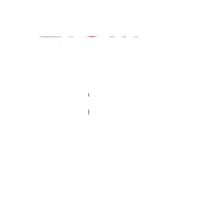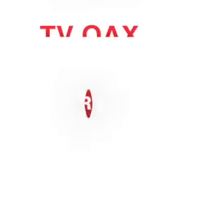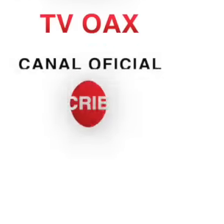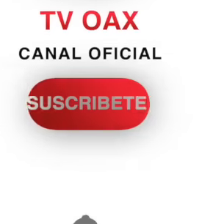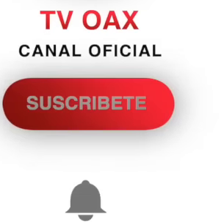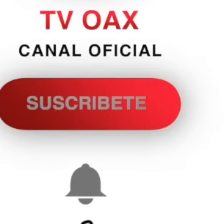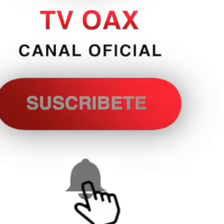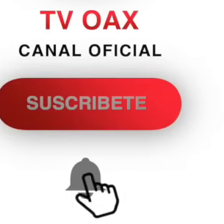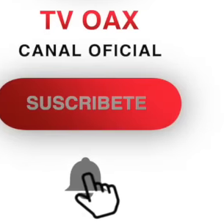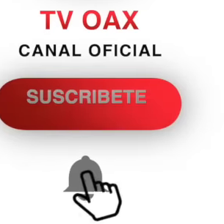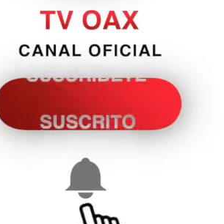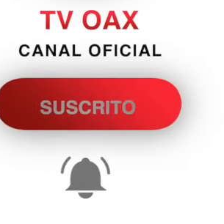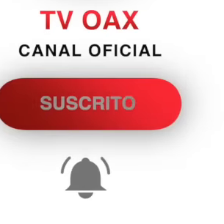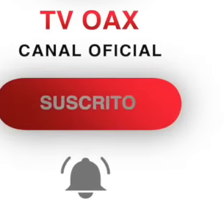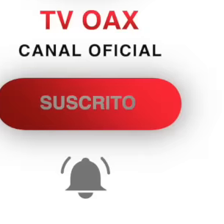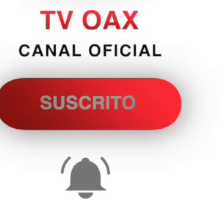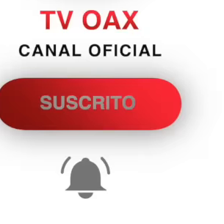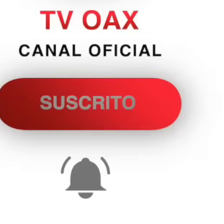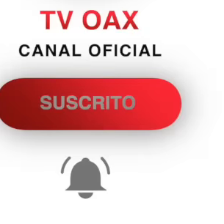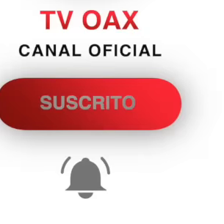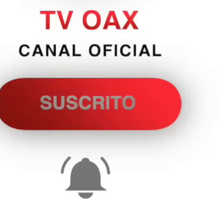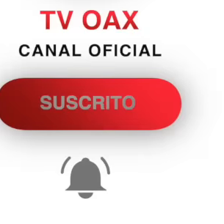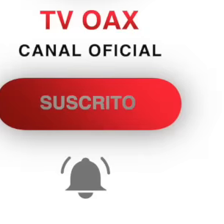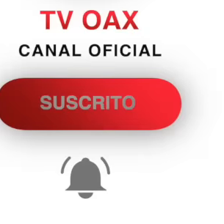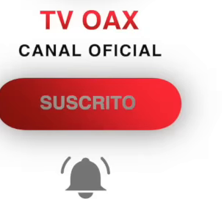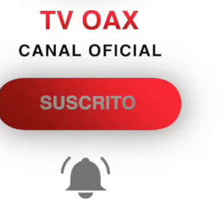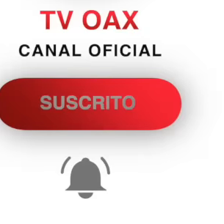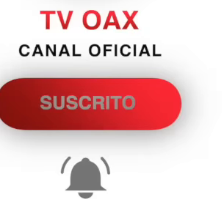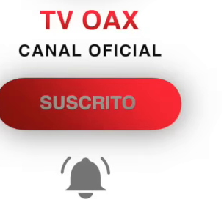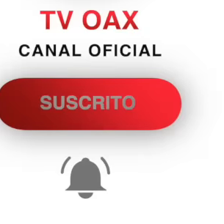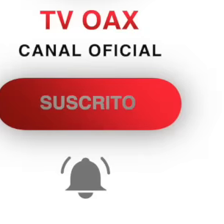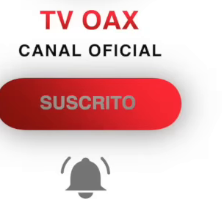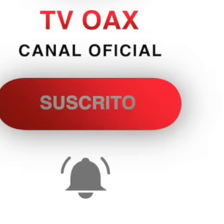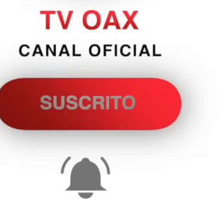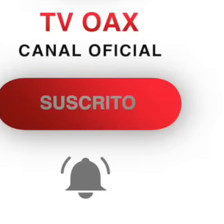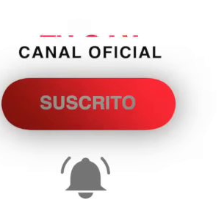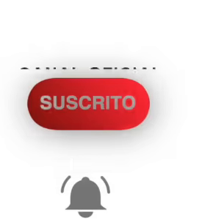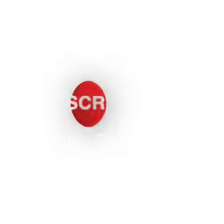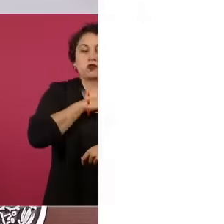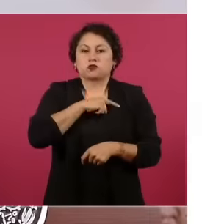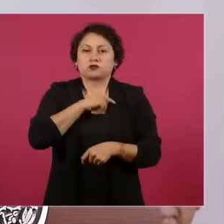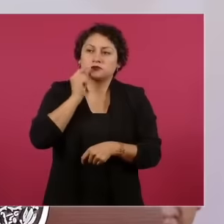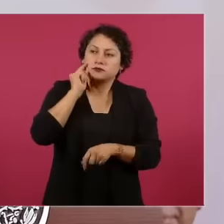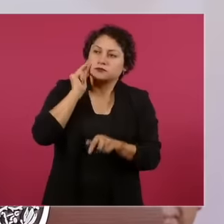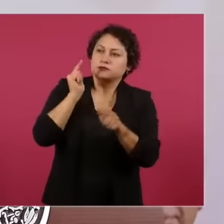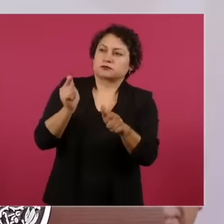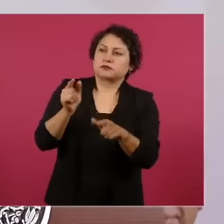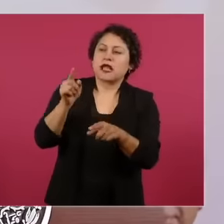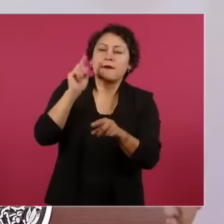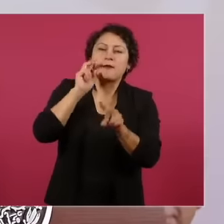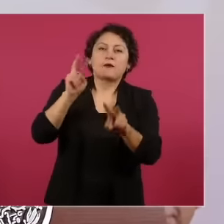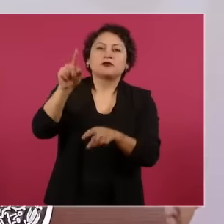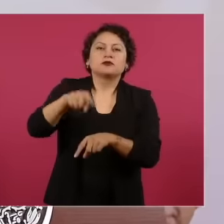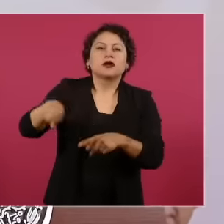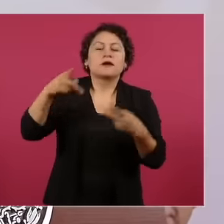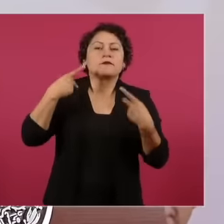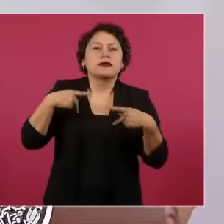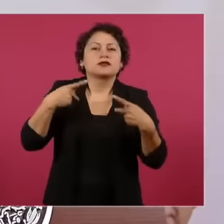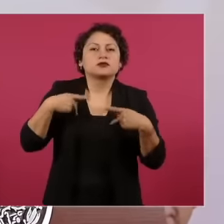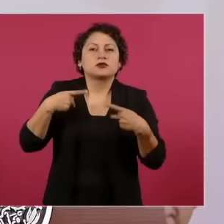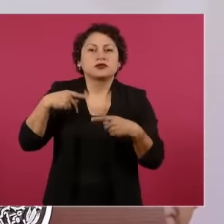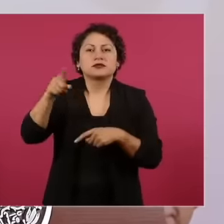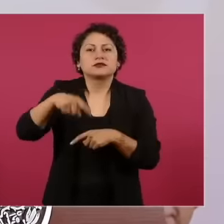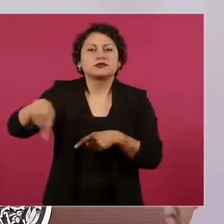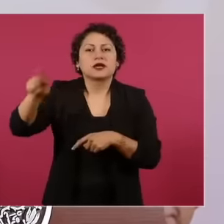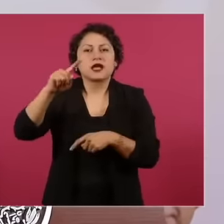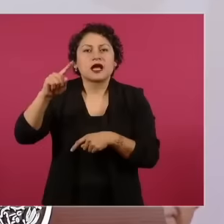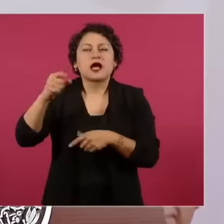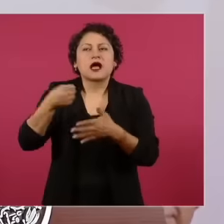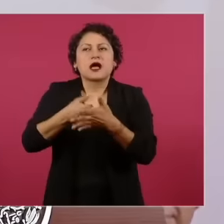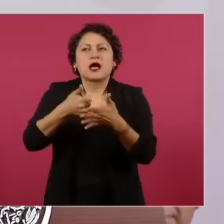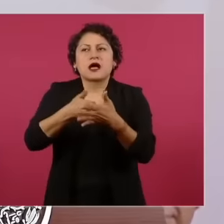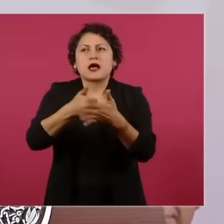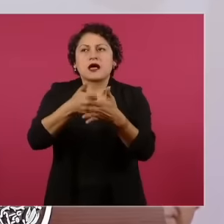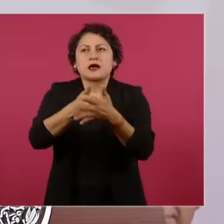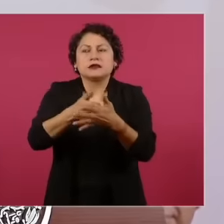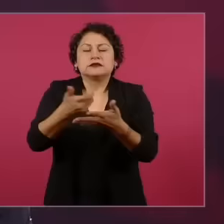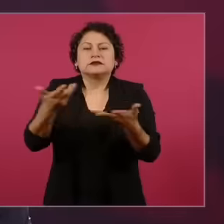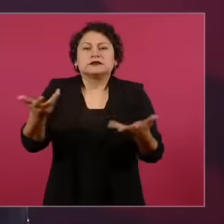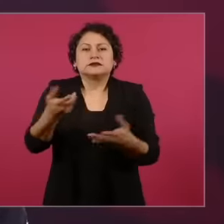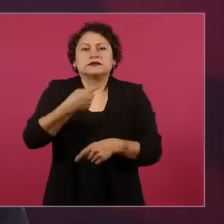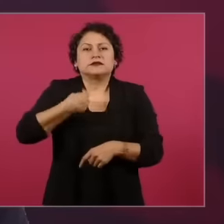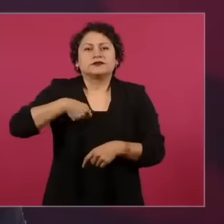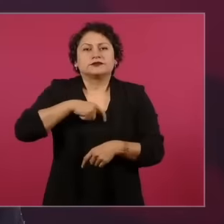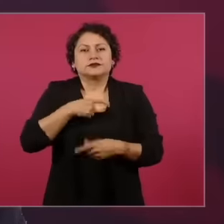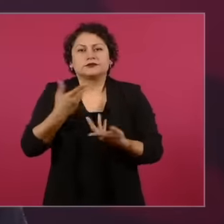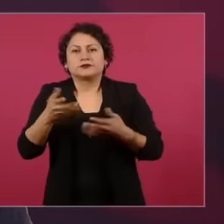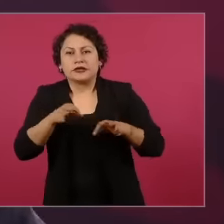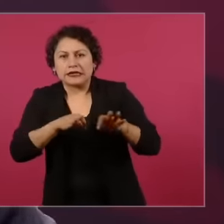truth, even if it is our truth, puts us in a very difficult situation. It is interesting that I think it will be up